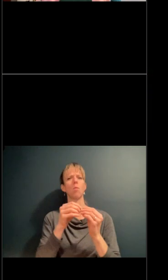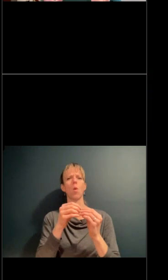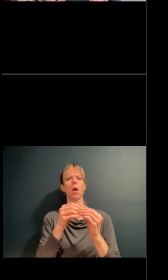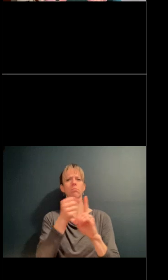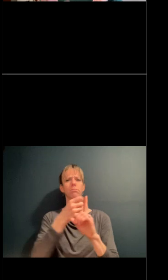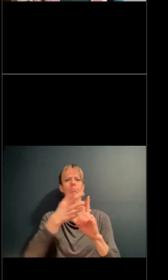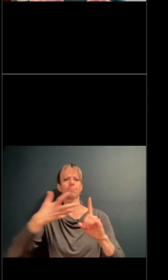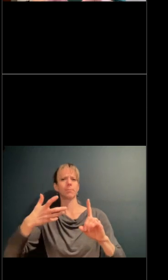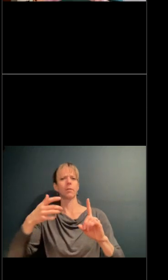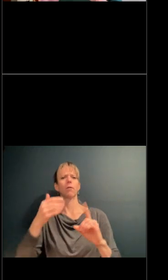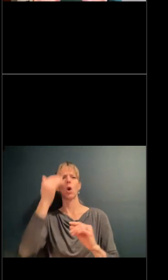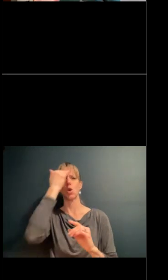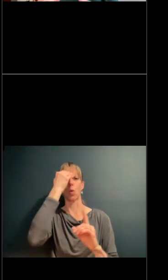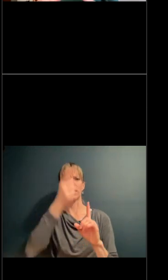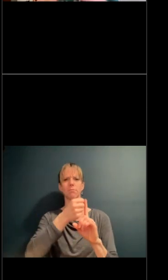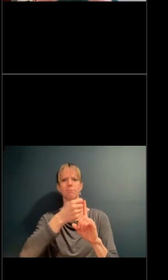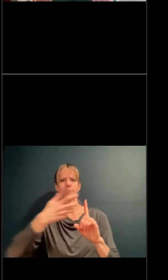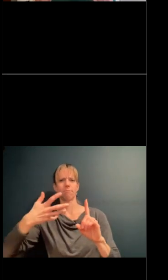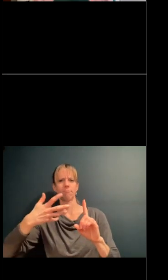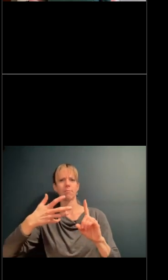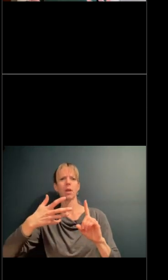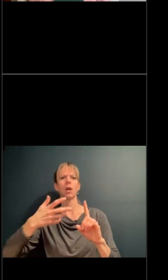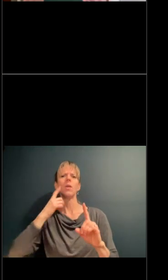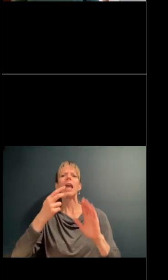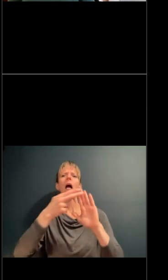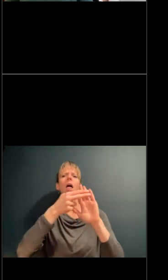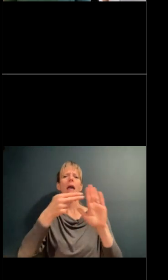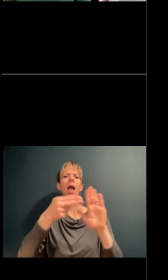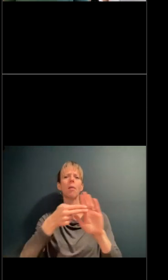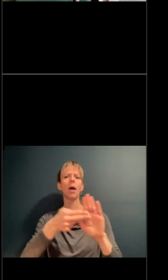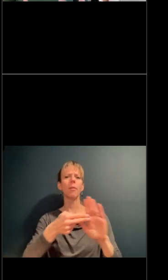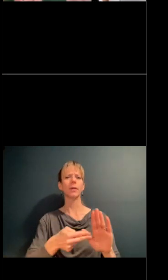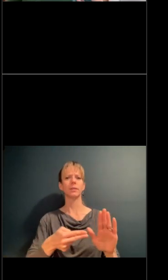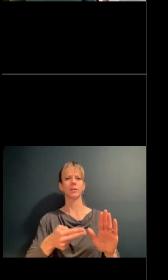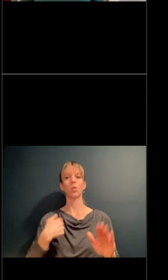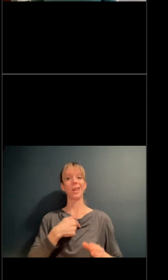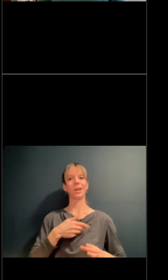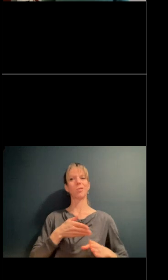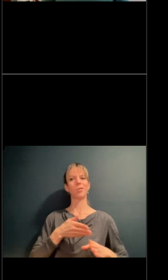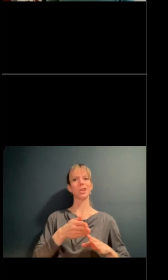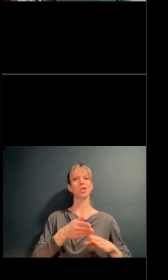often when we think about the labels we use as professionals to categorize children,